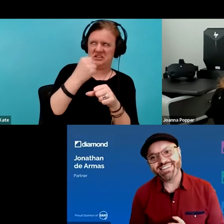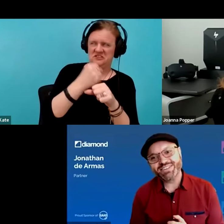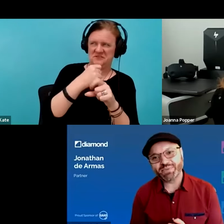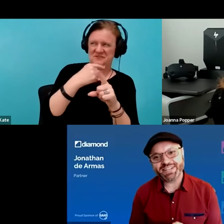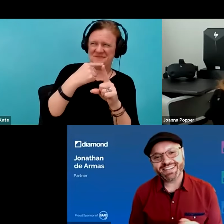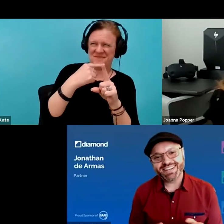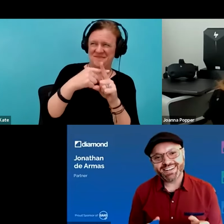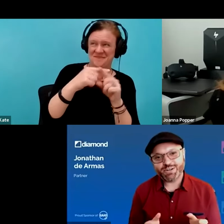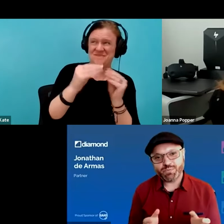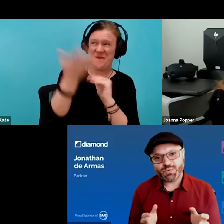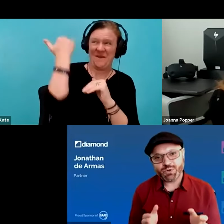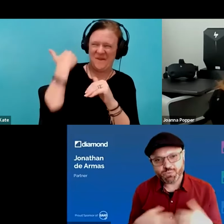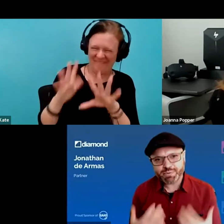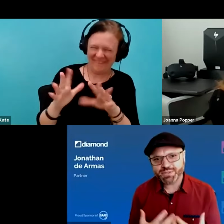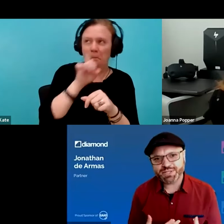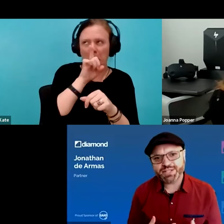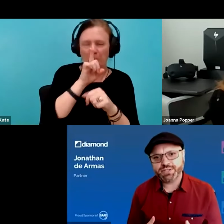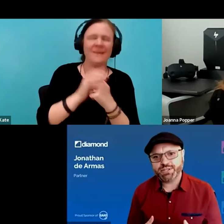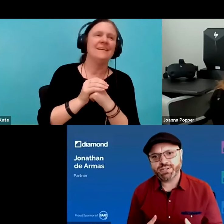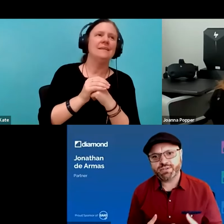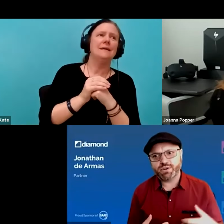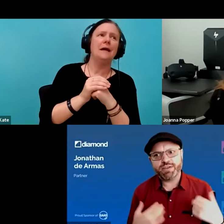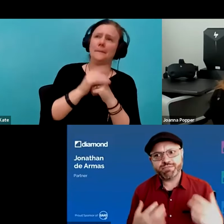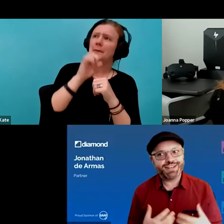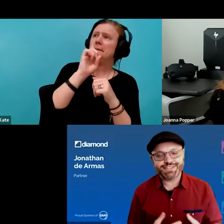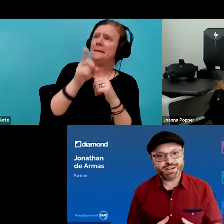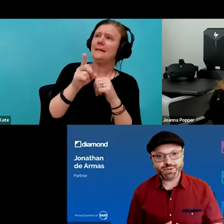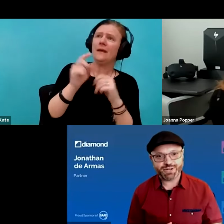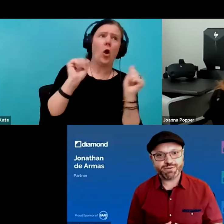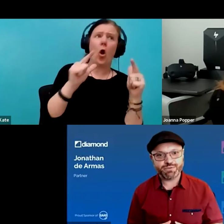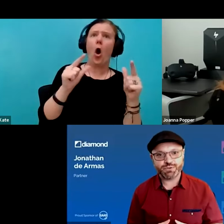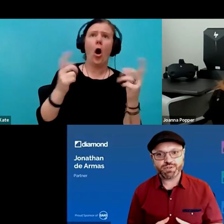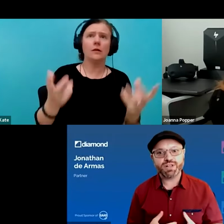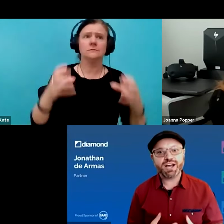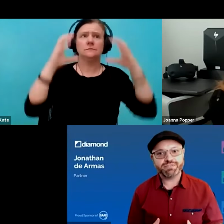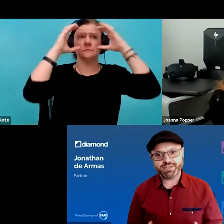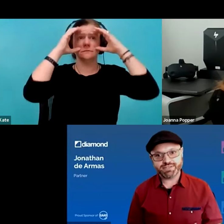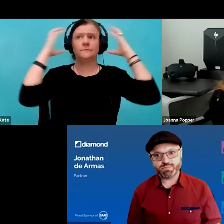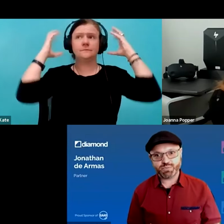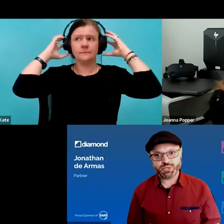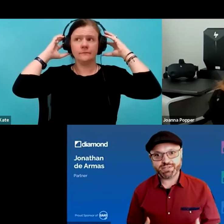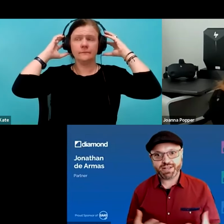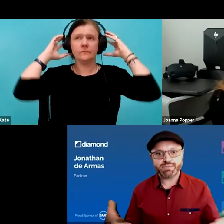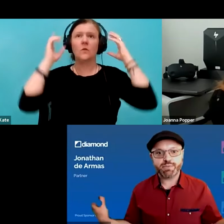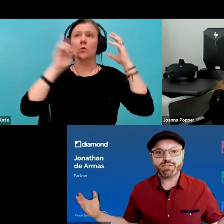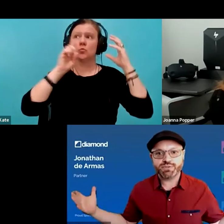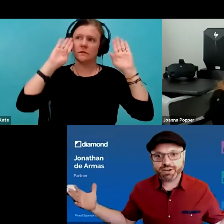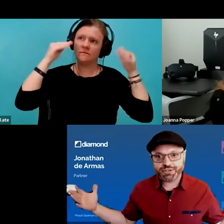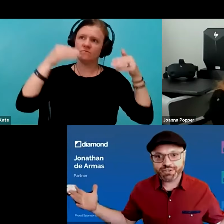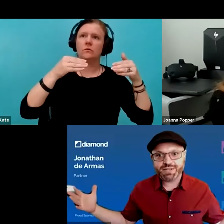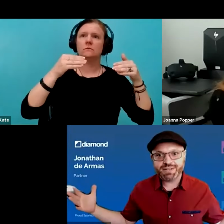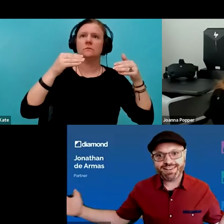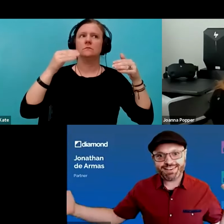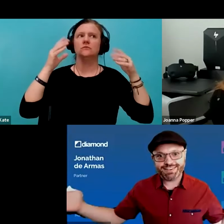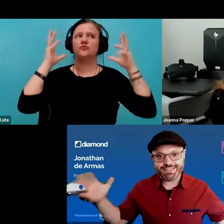Jonathan de Armas: But, you know, especially lately the, you know, every headset. I put on, there's a lot of attention put into that spatial audio and